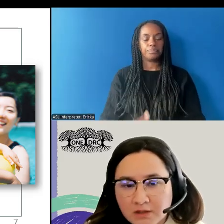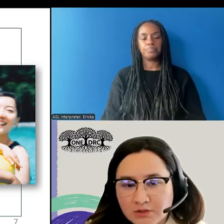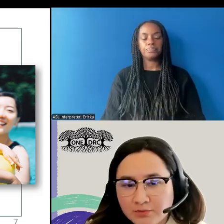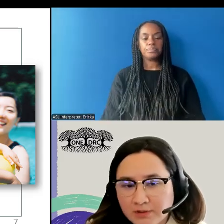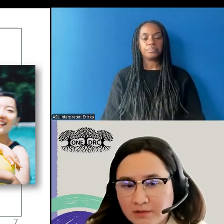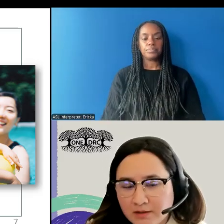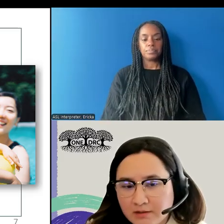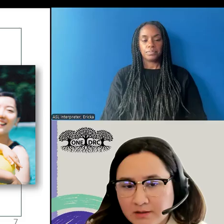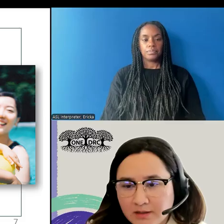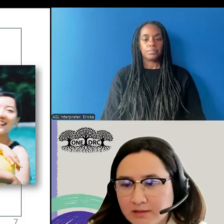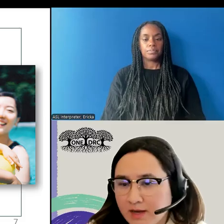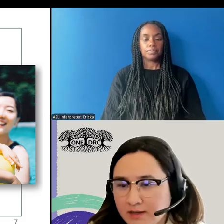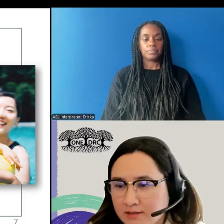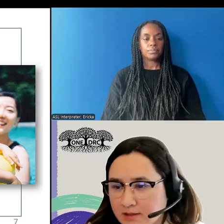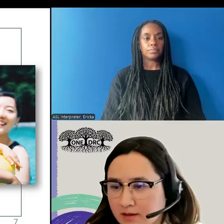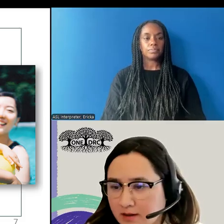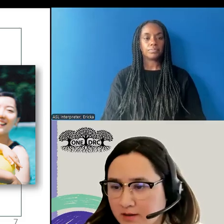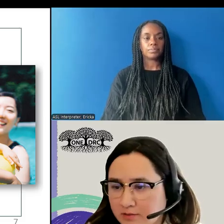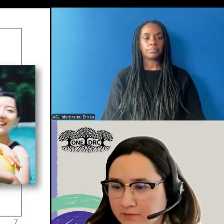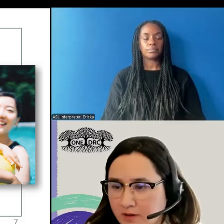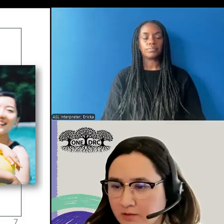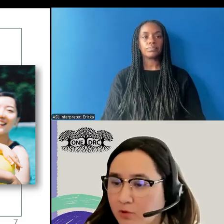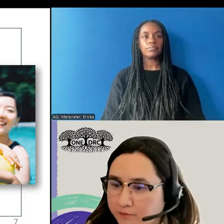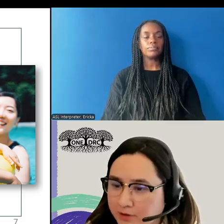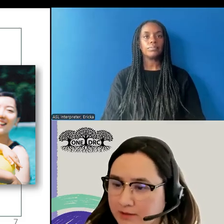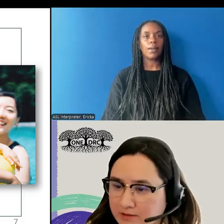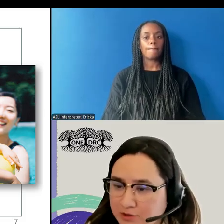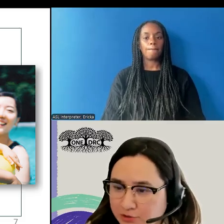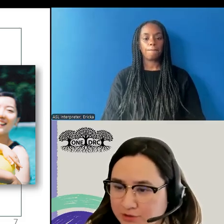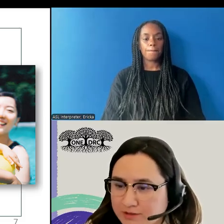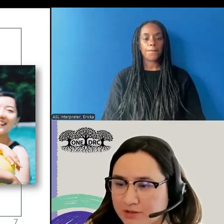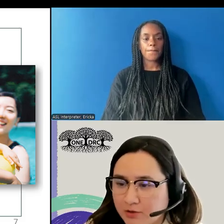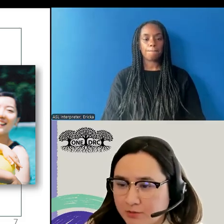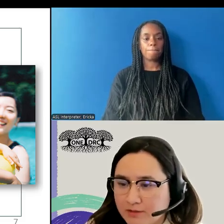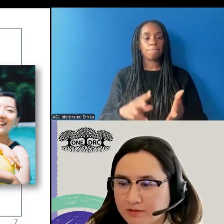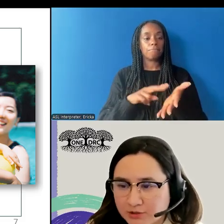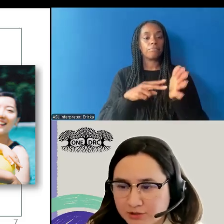So really the, the intent, Welfare and Institutions Code section